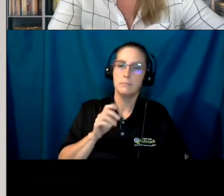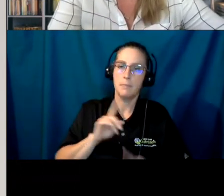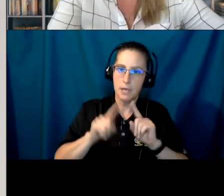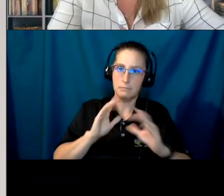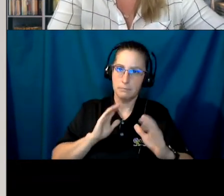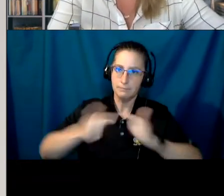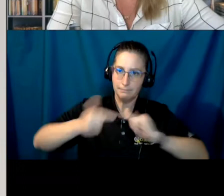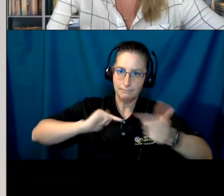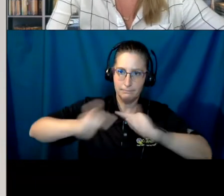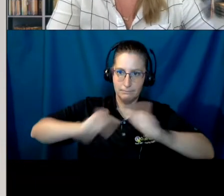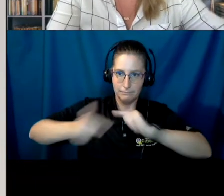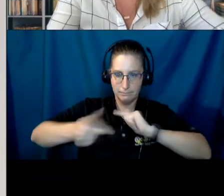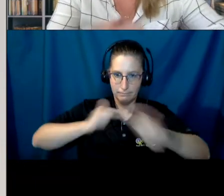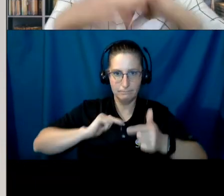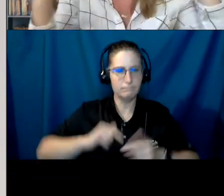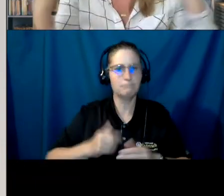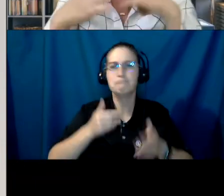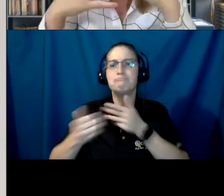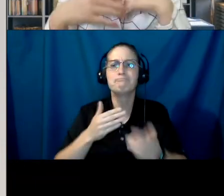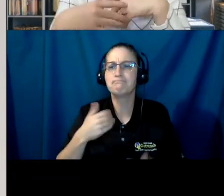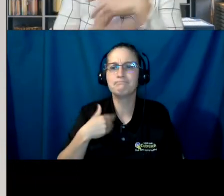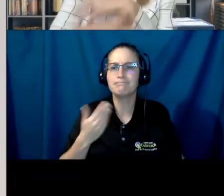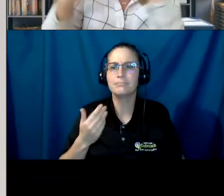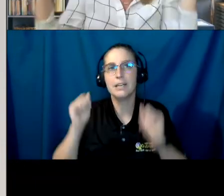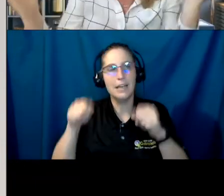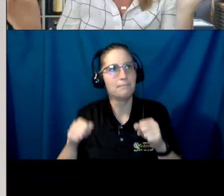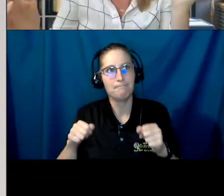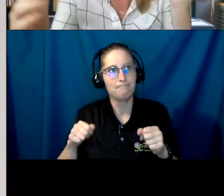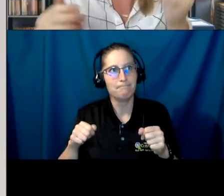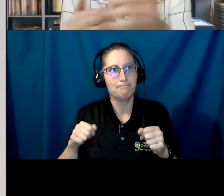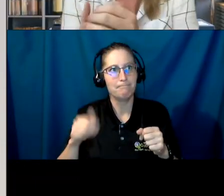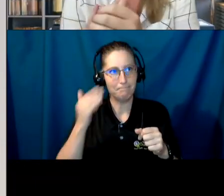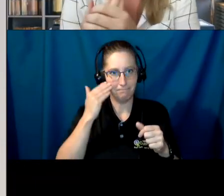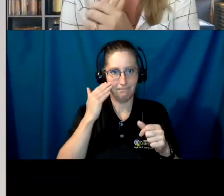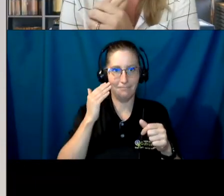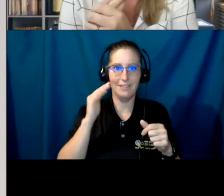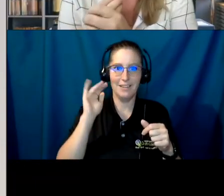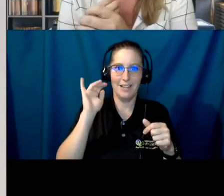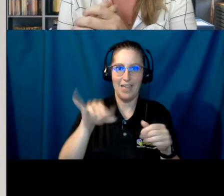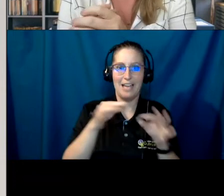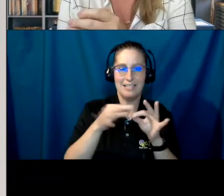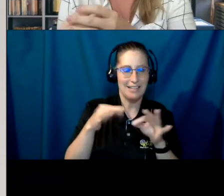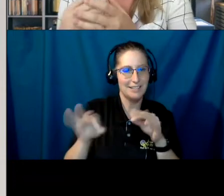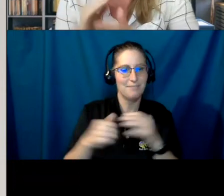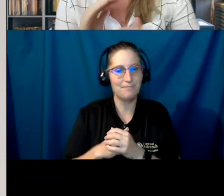And even just reading reading, even just saying that sentence I know I've had to I've had